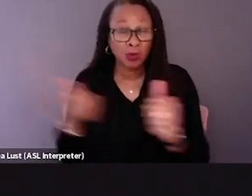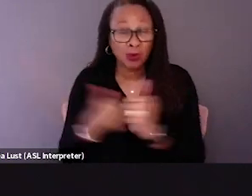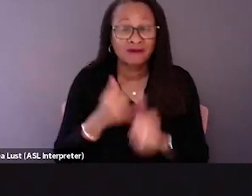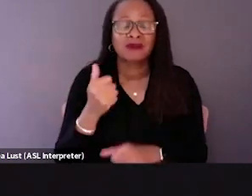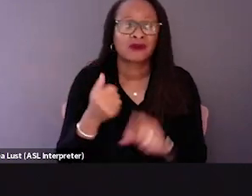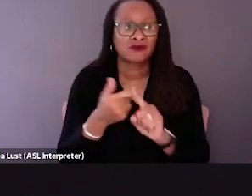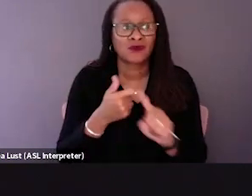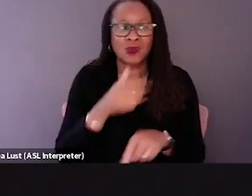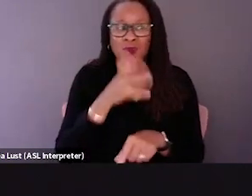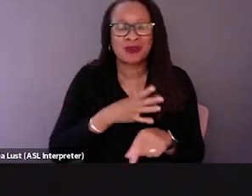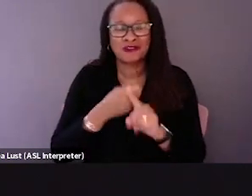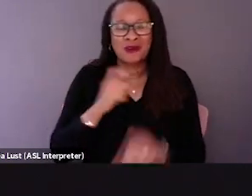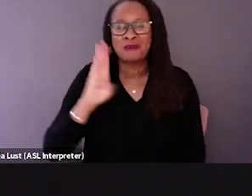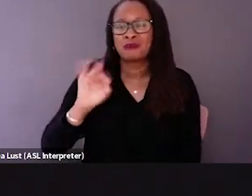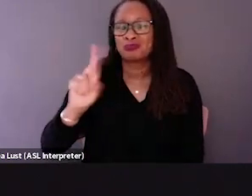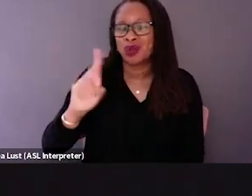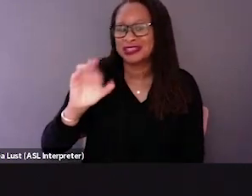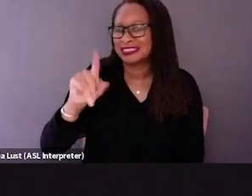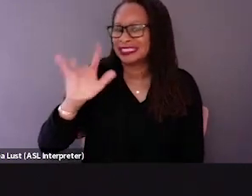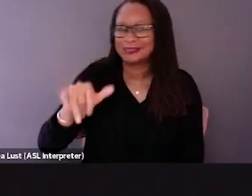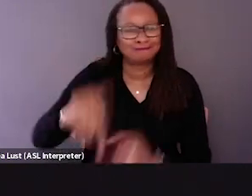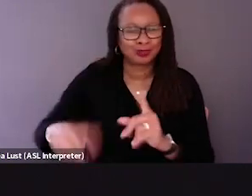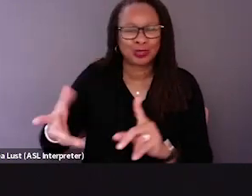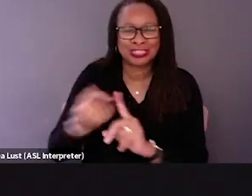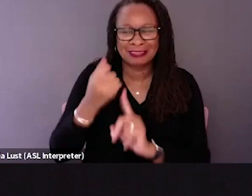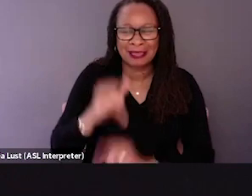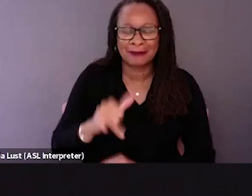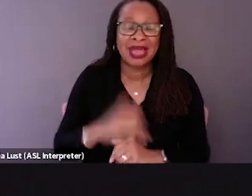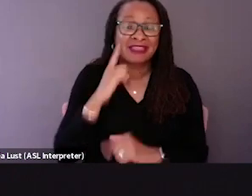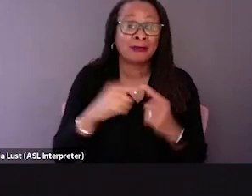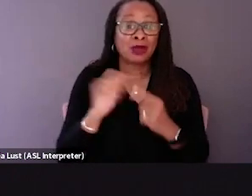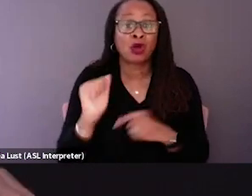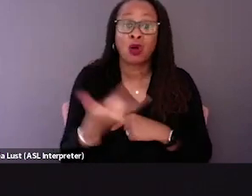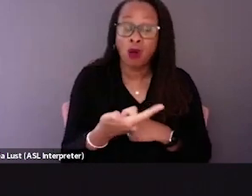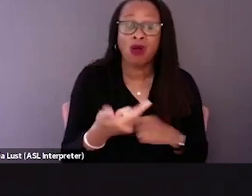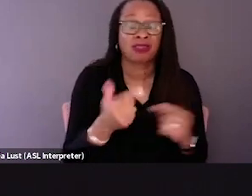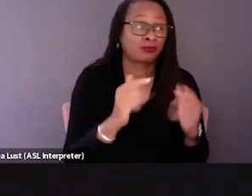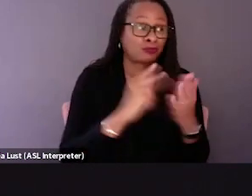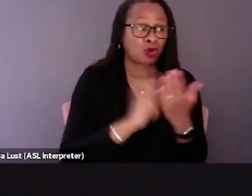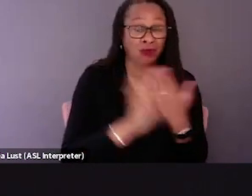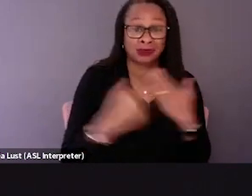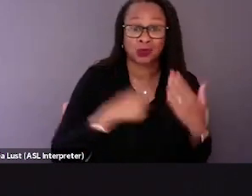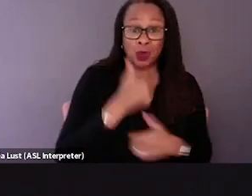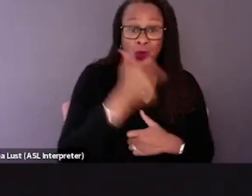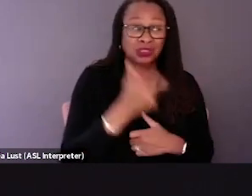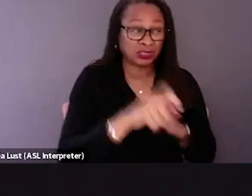but we weren't able to get them. I'm thinking of all like the shows we had watched that we thought we've gotta find those creators and talk to them